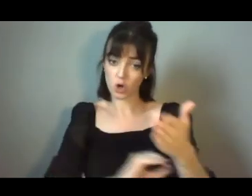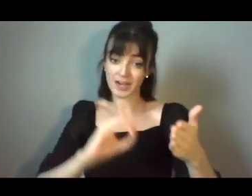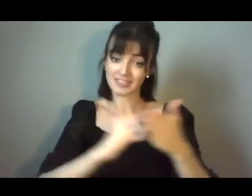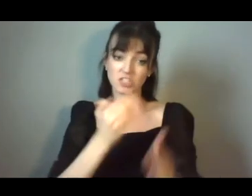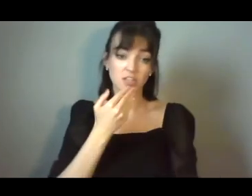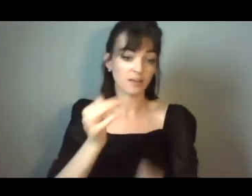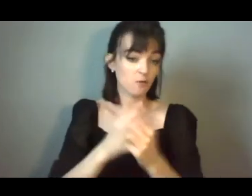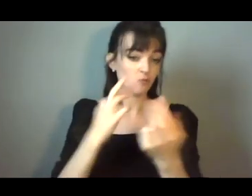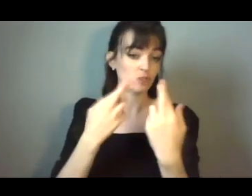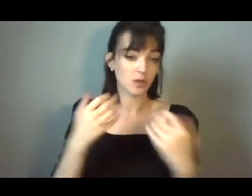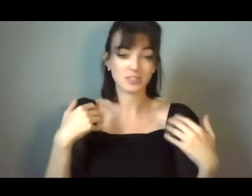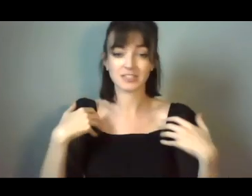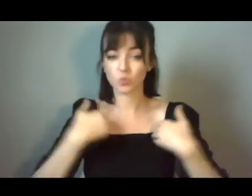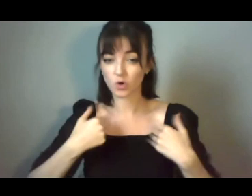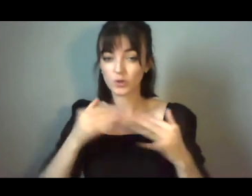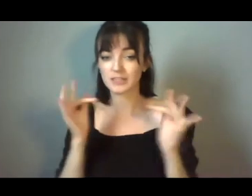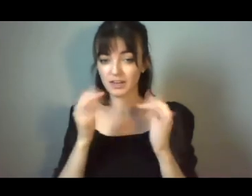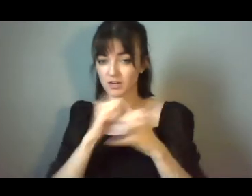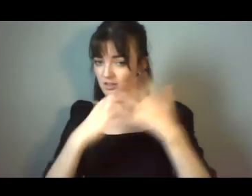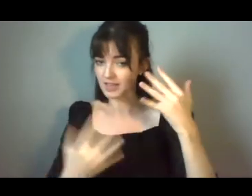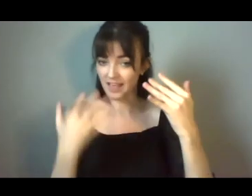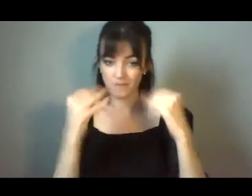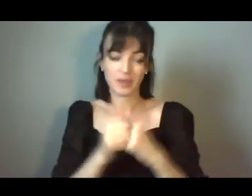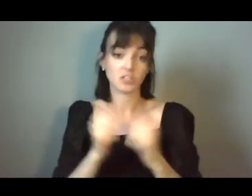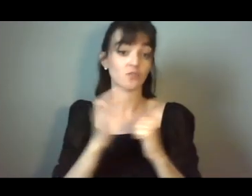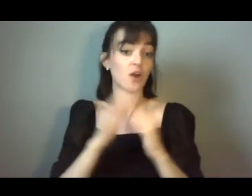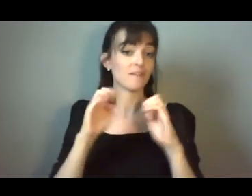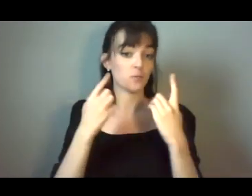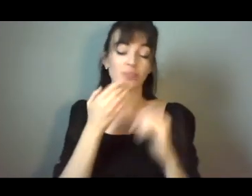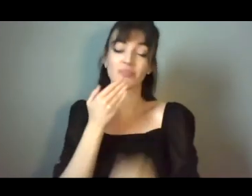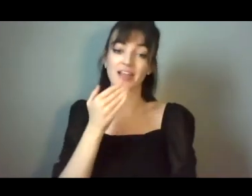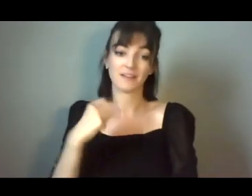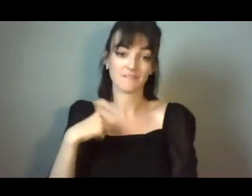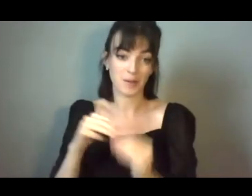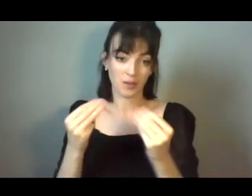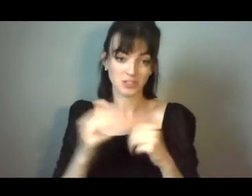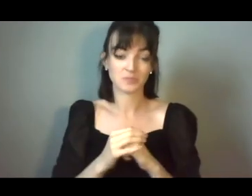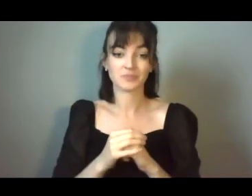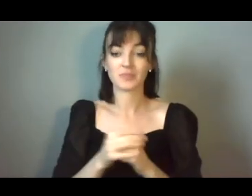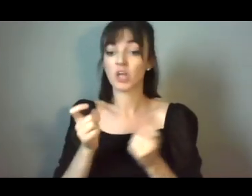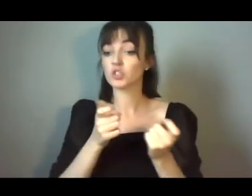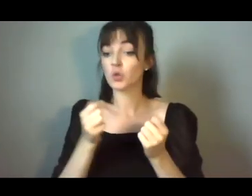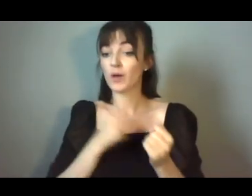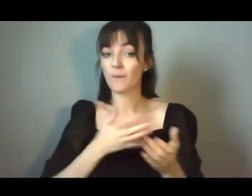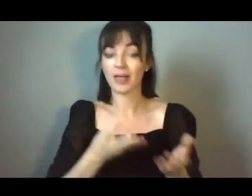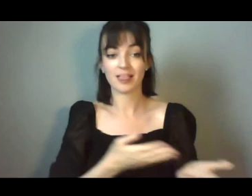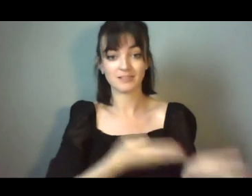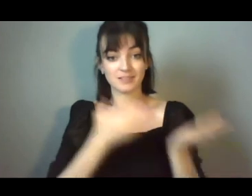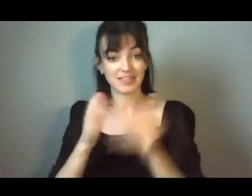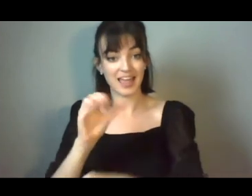concerns and all of that, very informative for everybody. So thank you very much indeed. So I will hand back to Aideen now. >>: